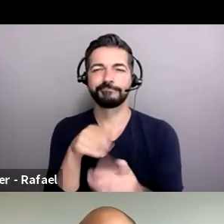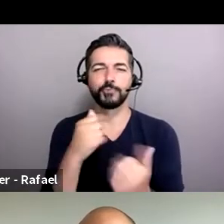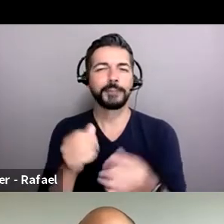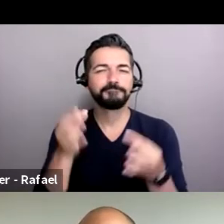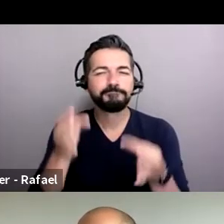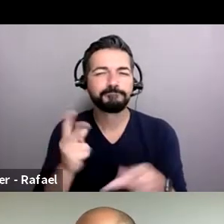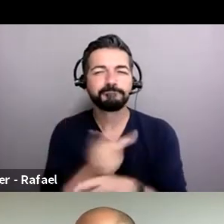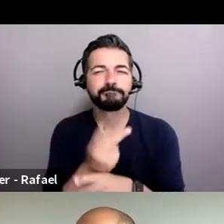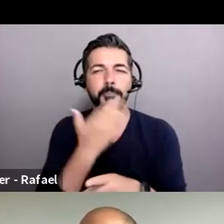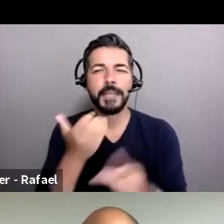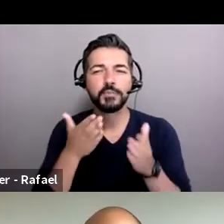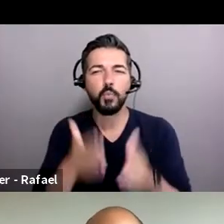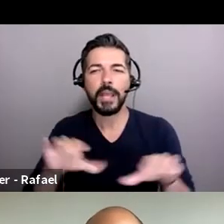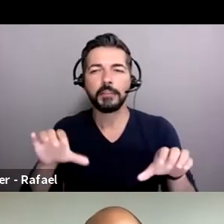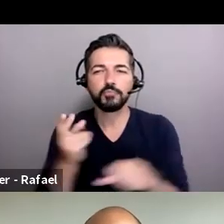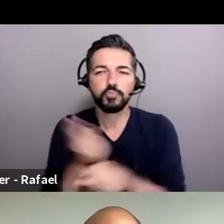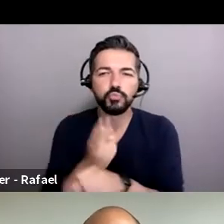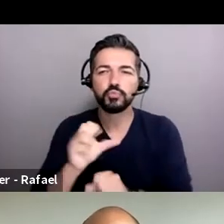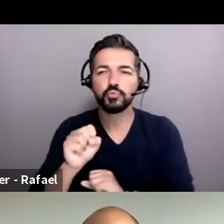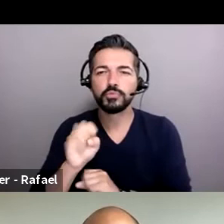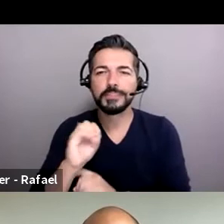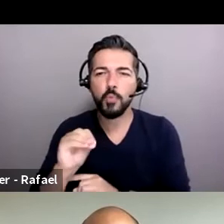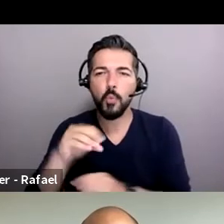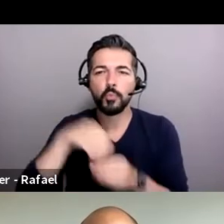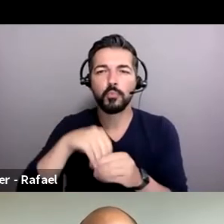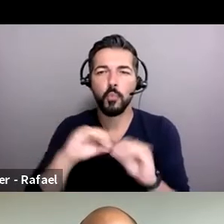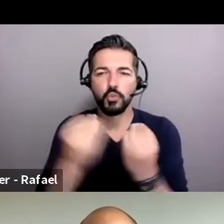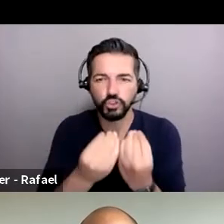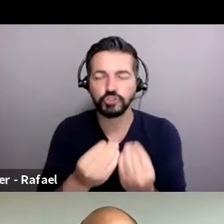implement SEO throughout an organization, we really try to